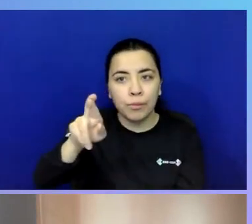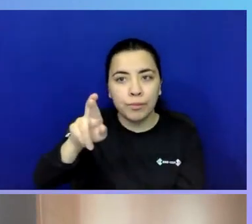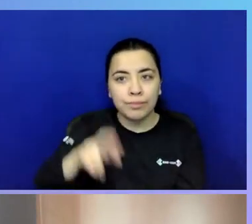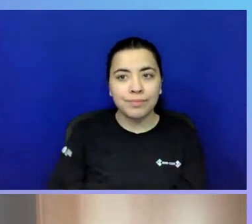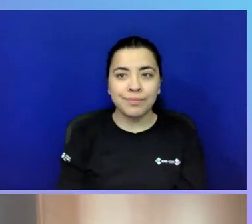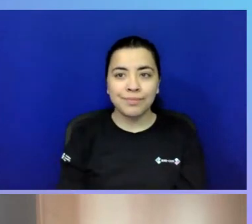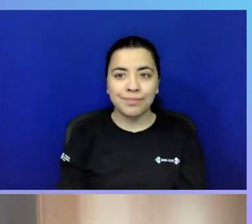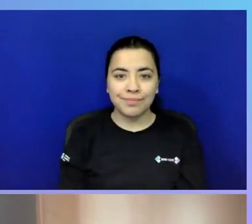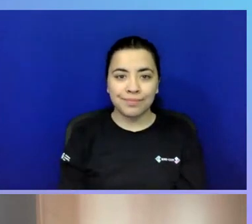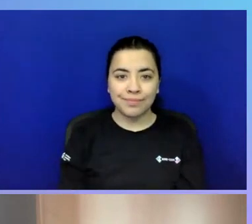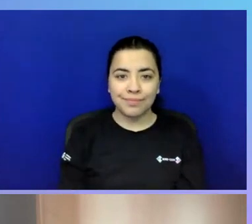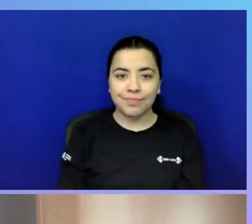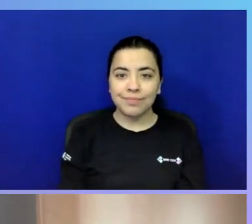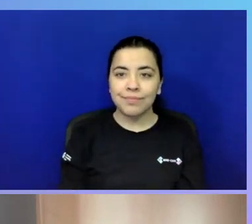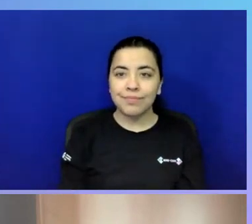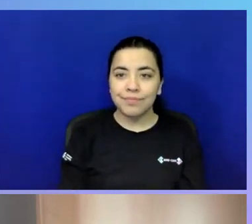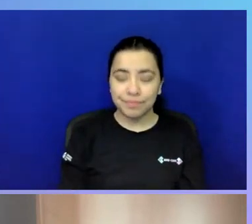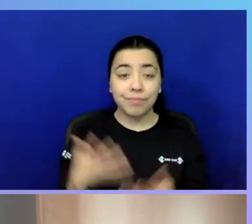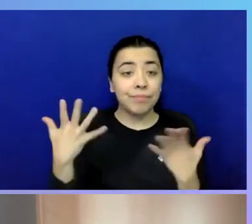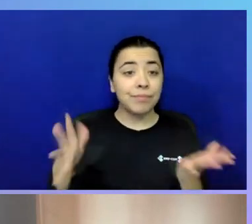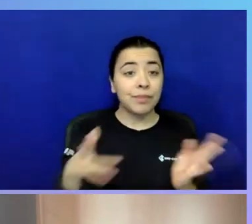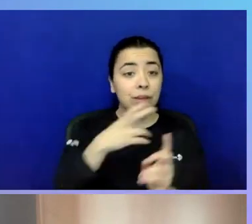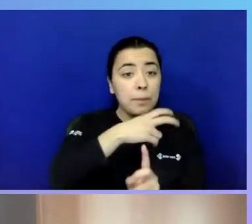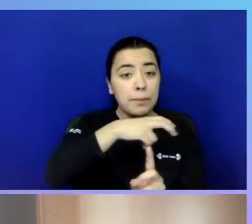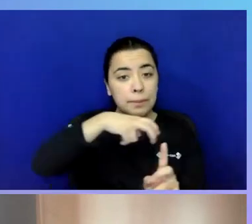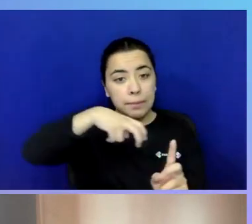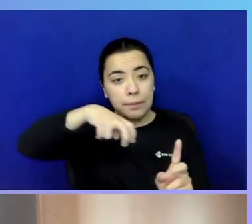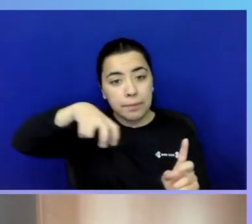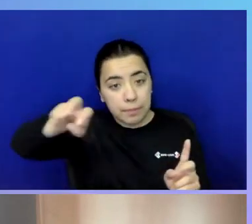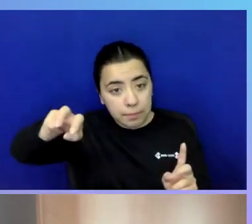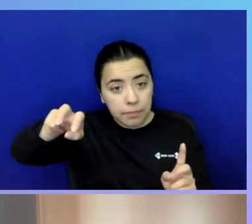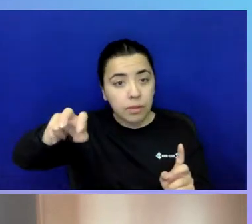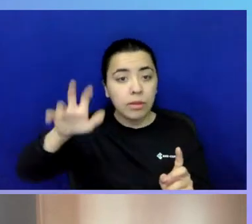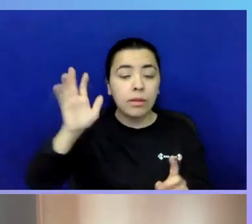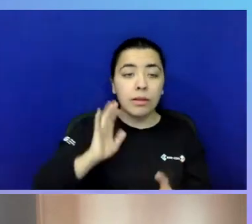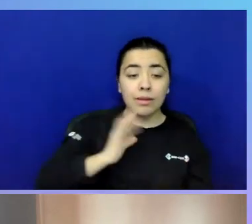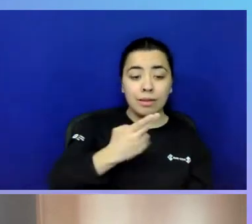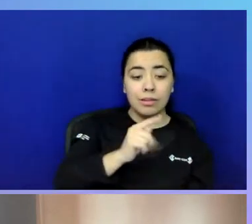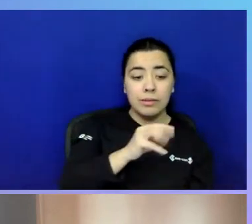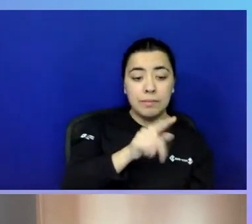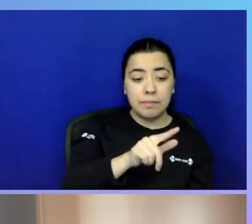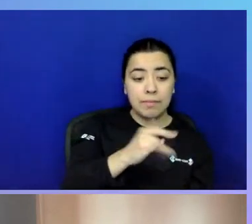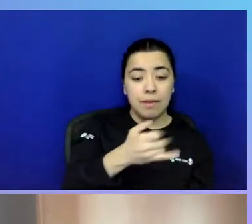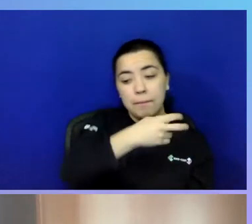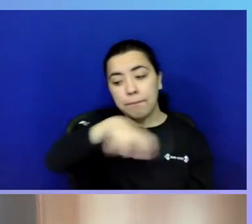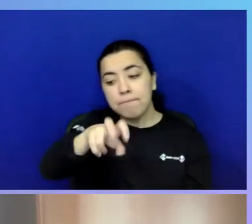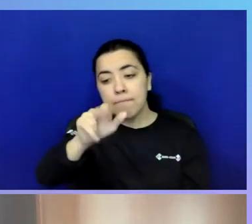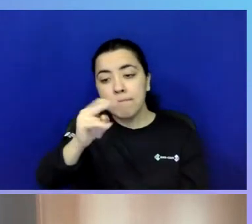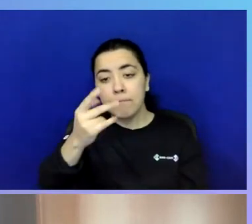transitioned our design system components from HTML to angular, we started off with building up the requirements. We reviewed